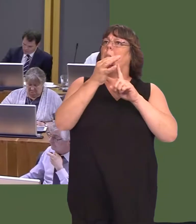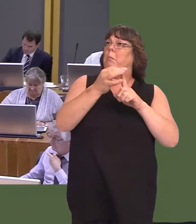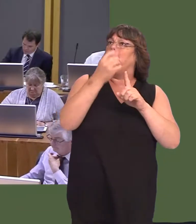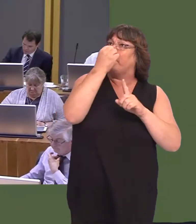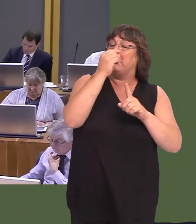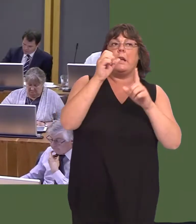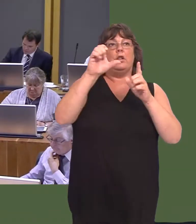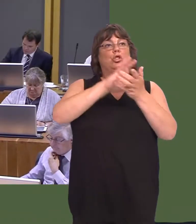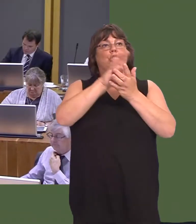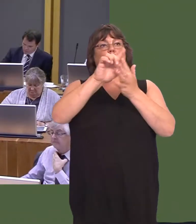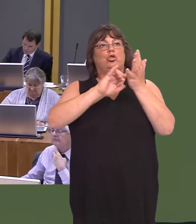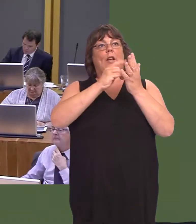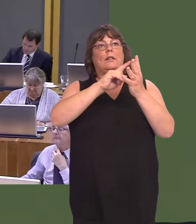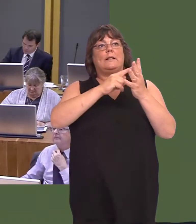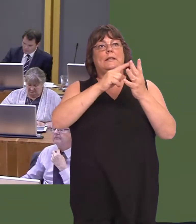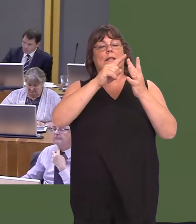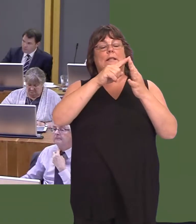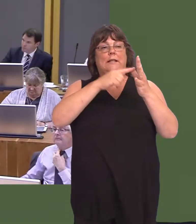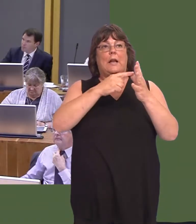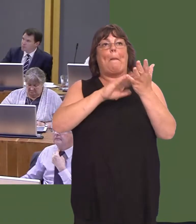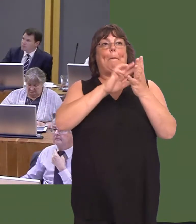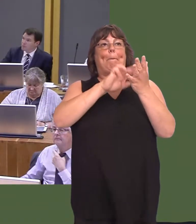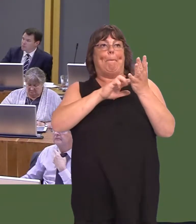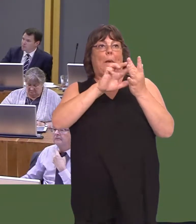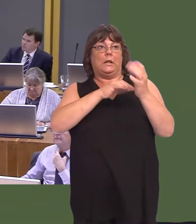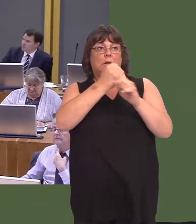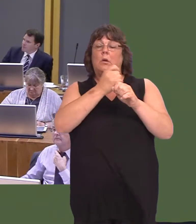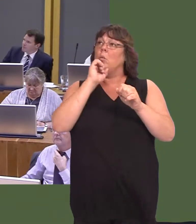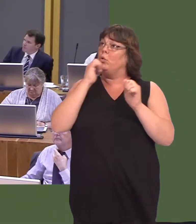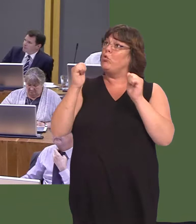Would the First Minister agree with me that a sculpture of Chelsea Manning, who must be